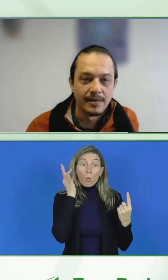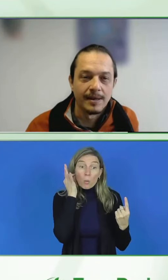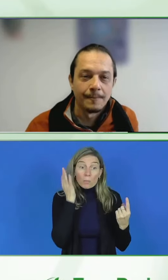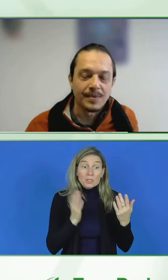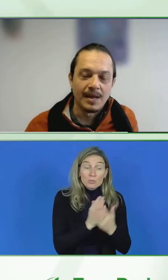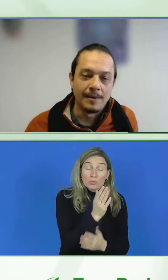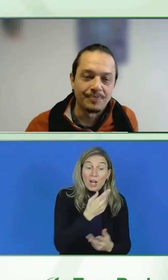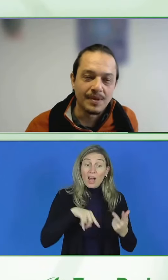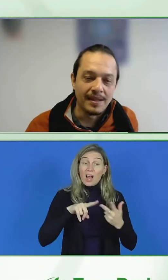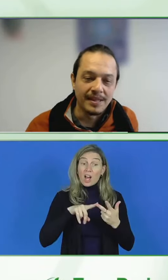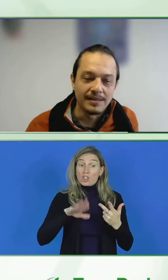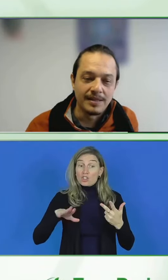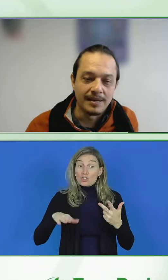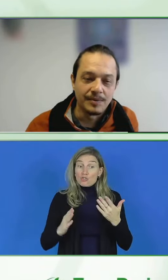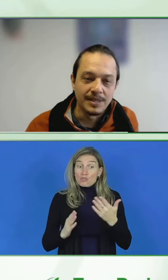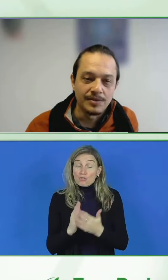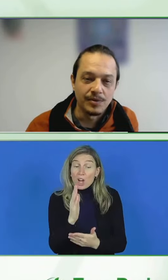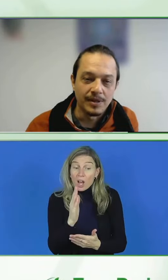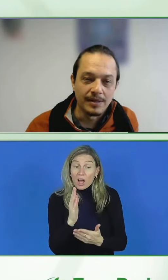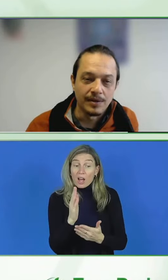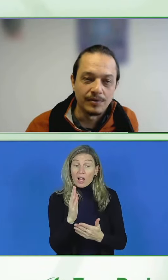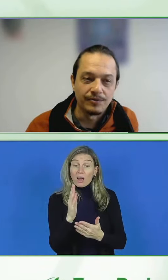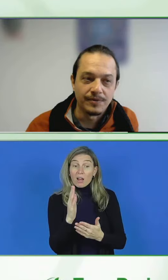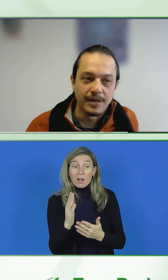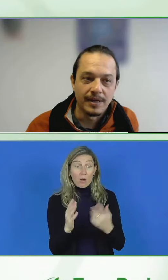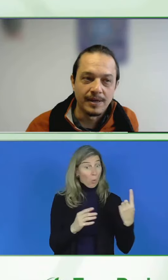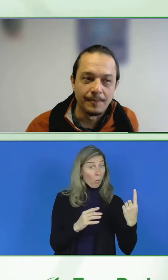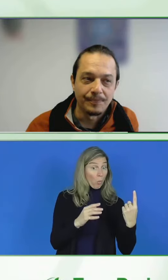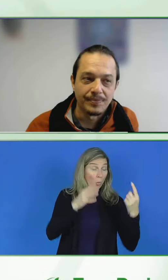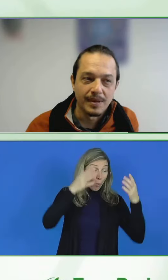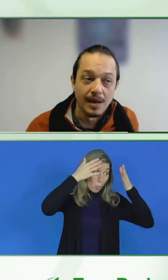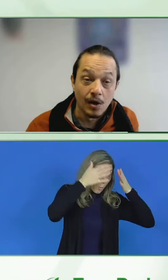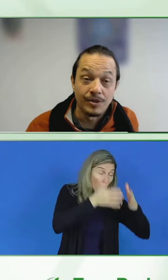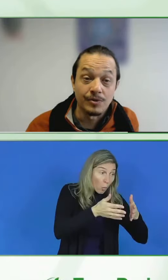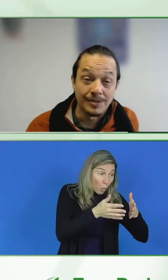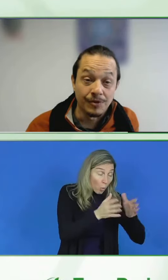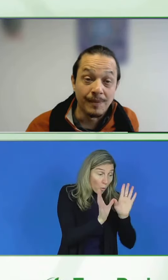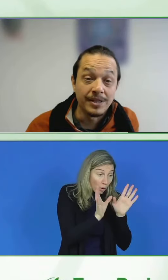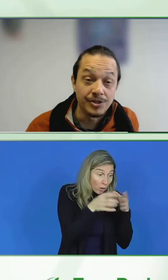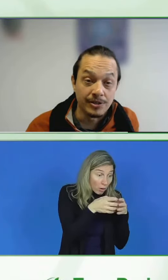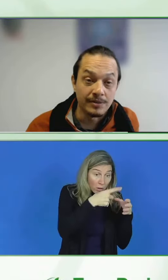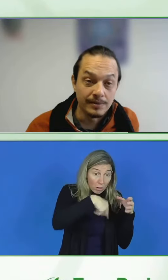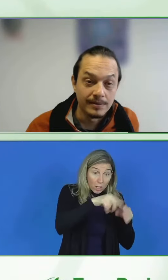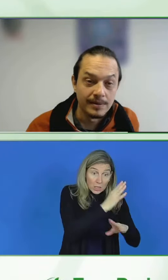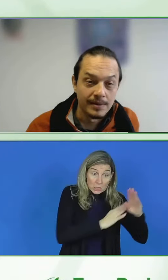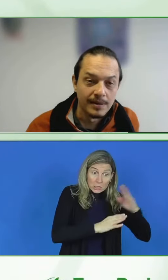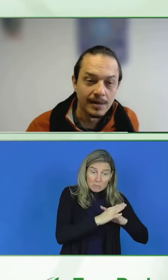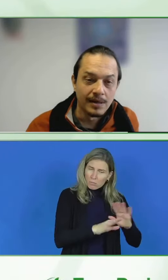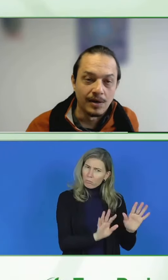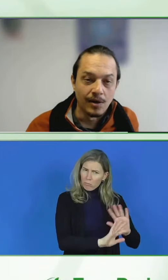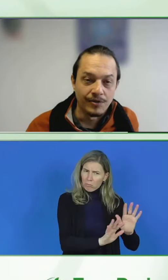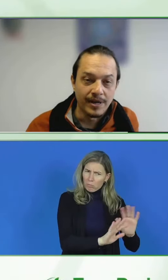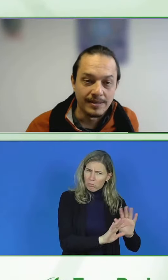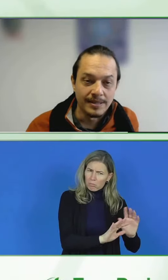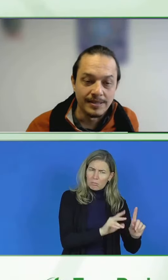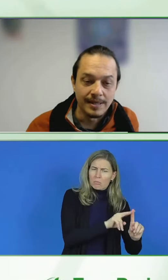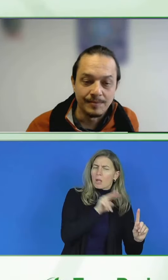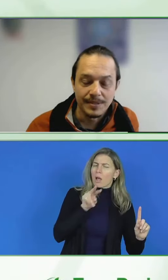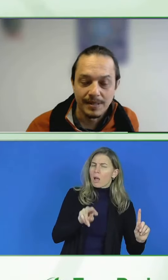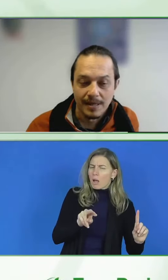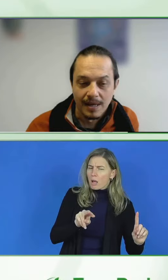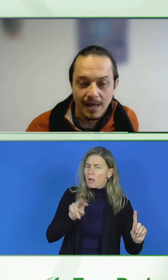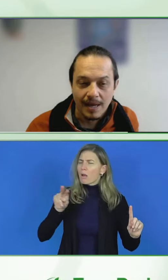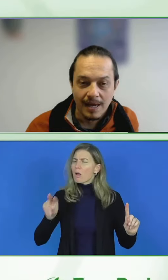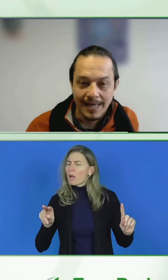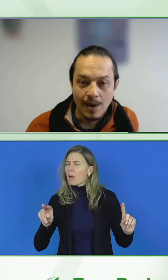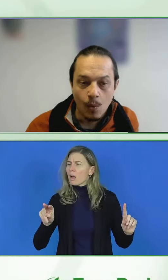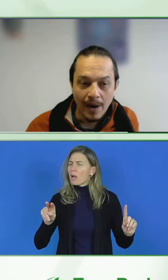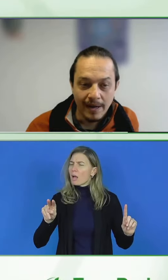I think we need to think of the transformation of care systems in a